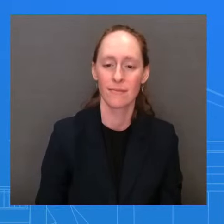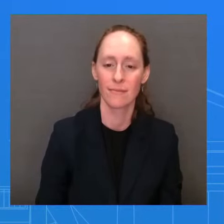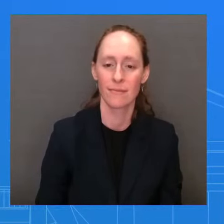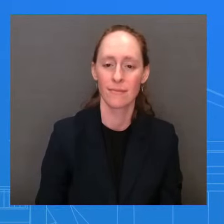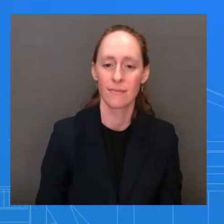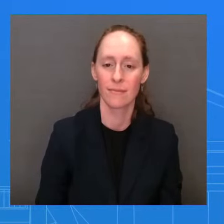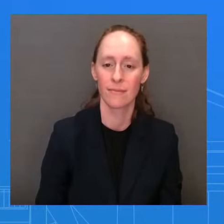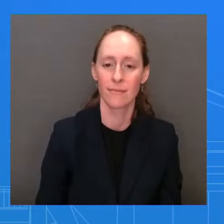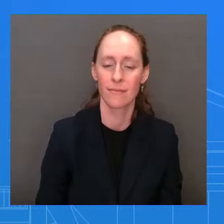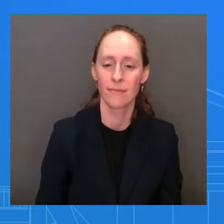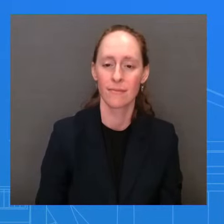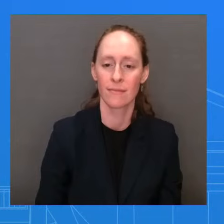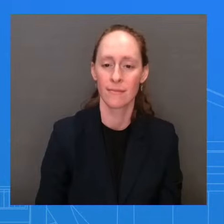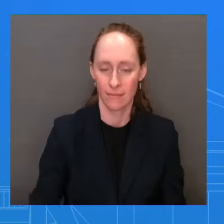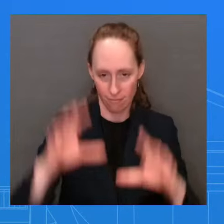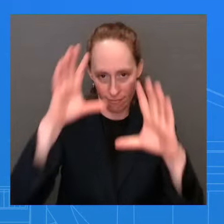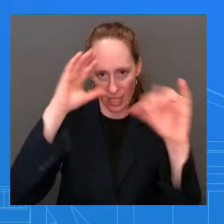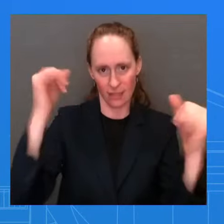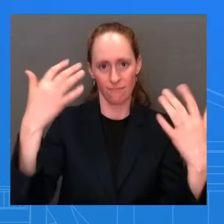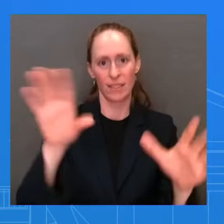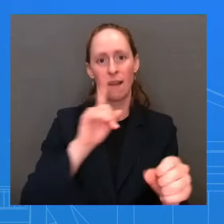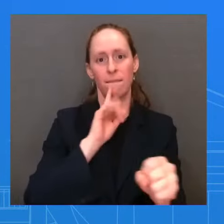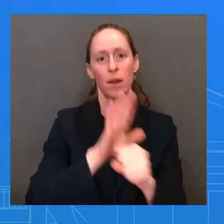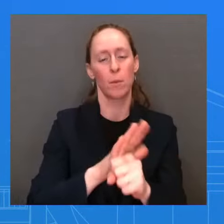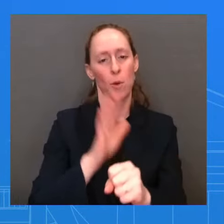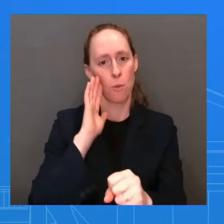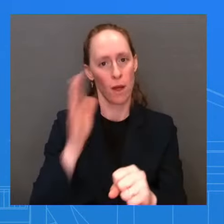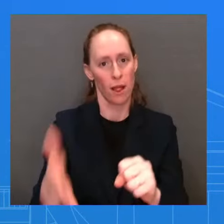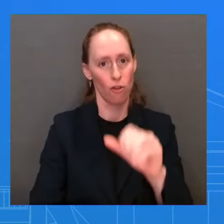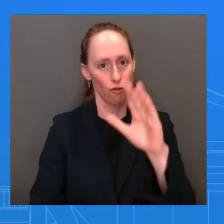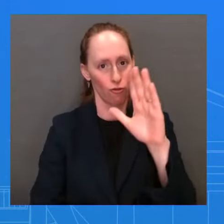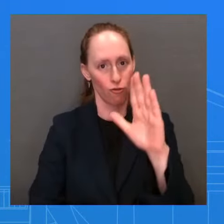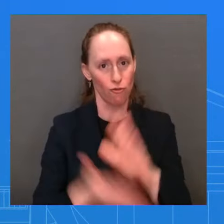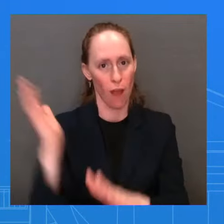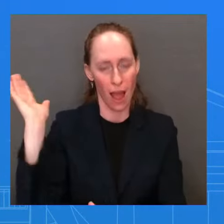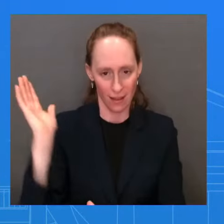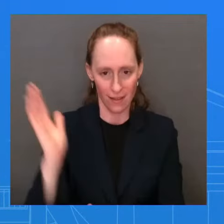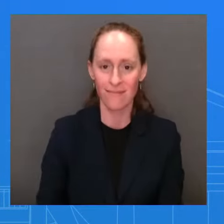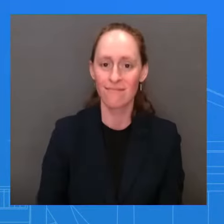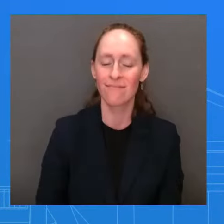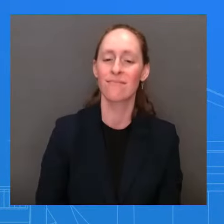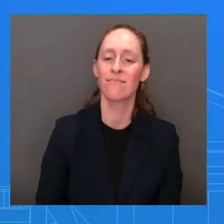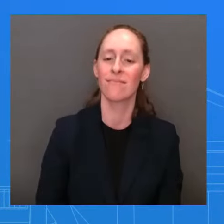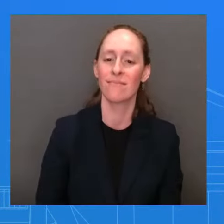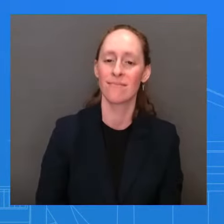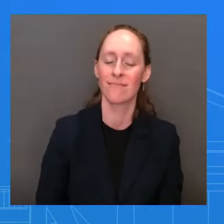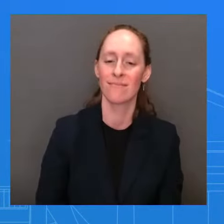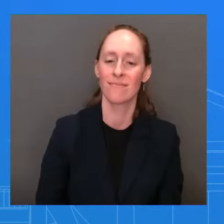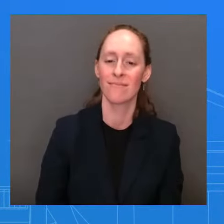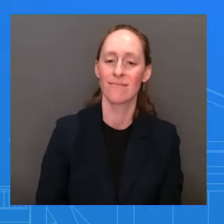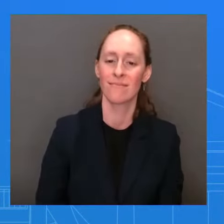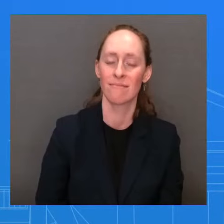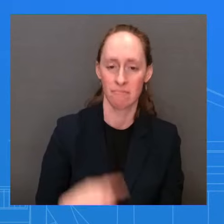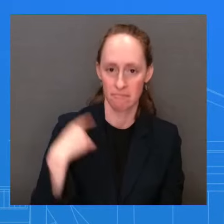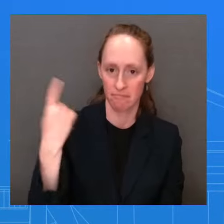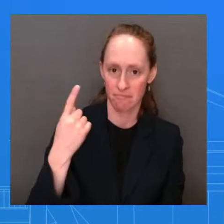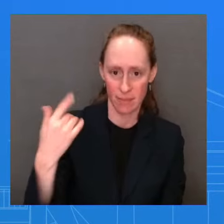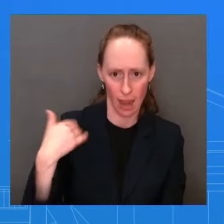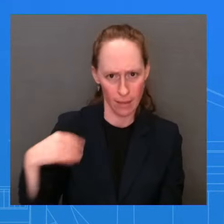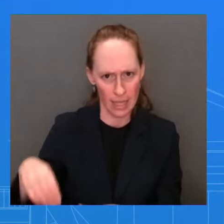like, seminars or guidance internally on how to comply with the Hatch Act? And what are your guidelines and the contours